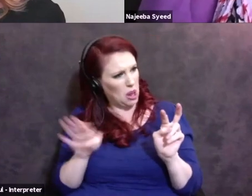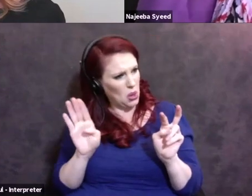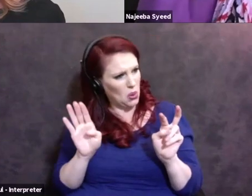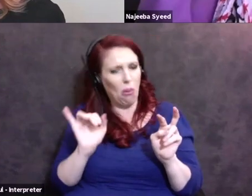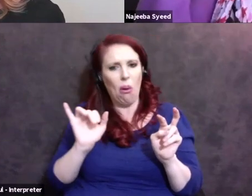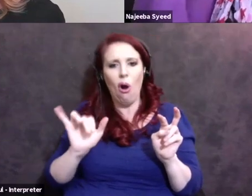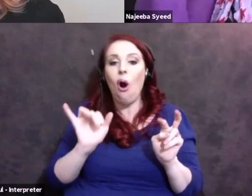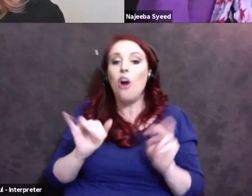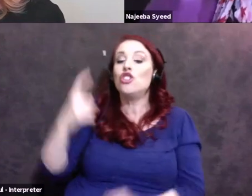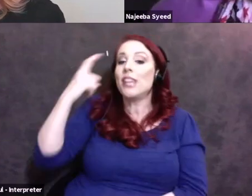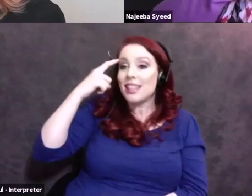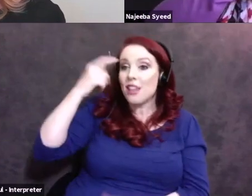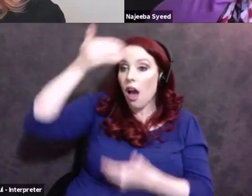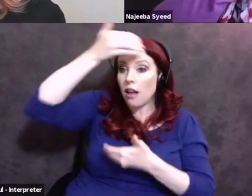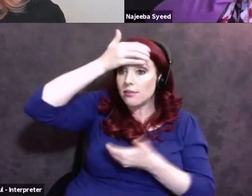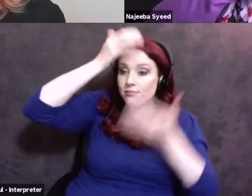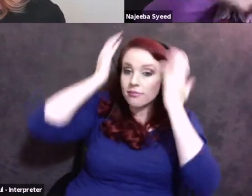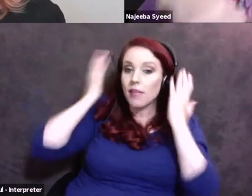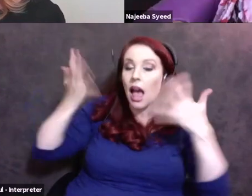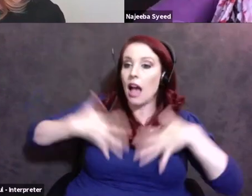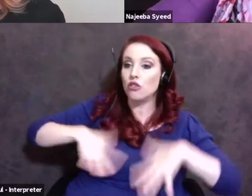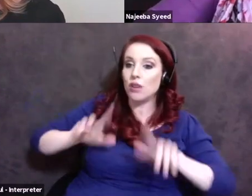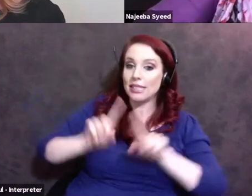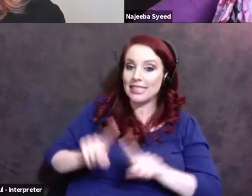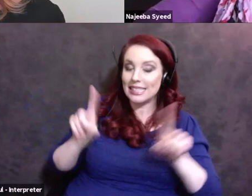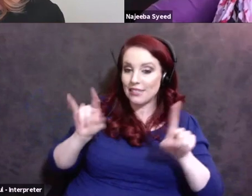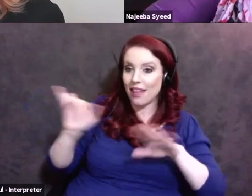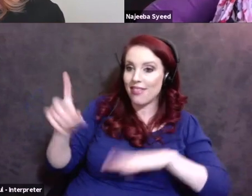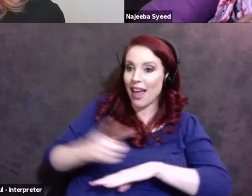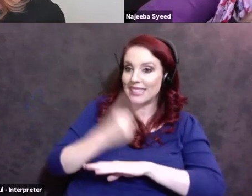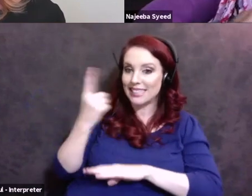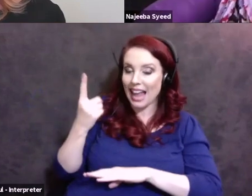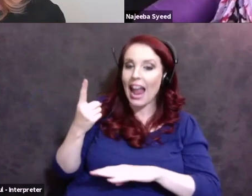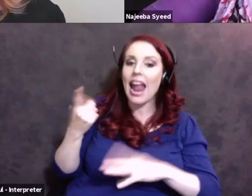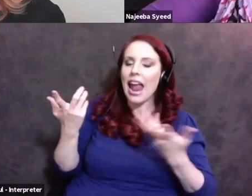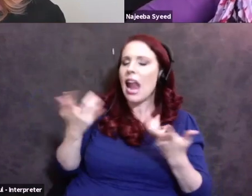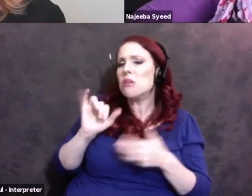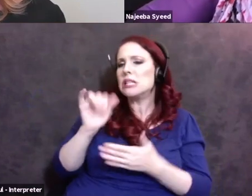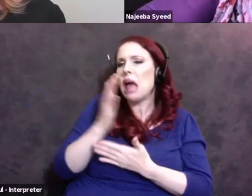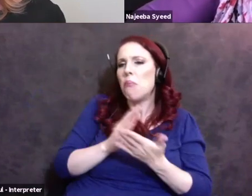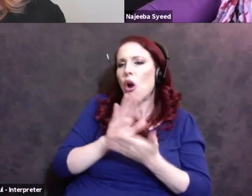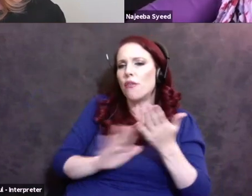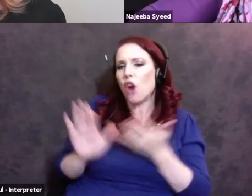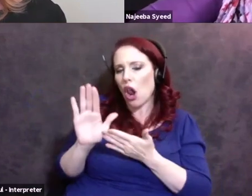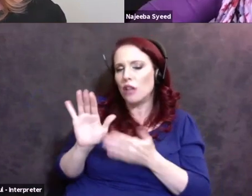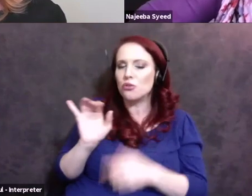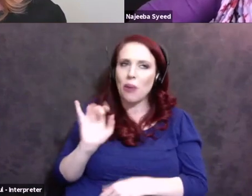She was because I was dressed differently and I was in my stage of college where I was